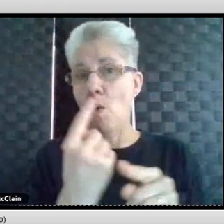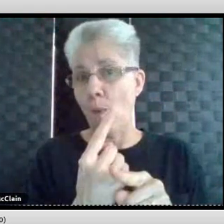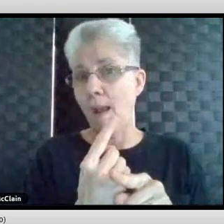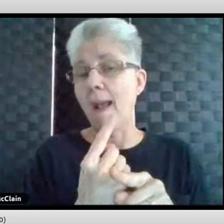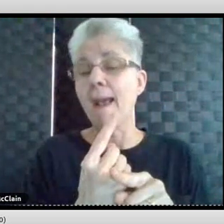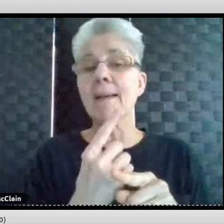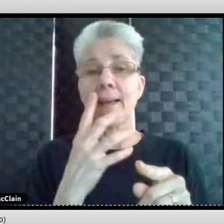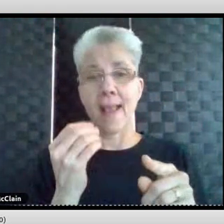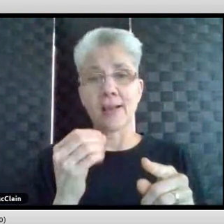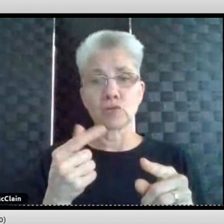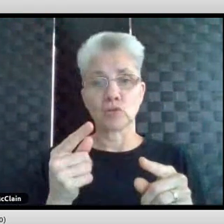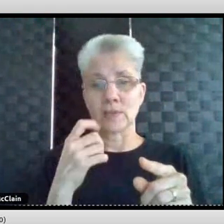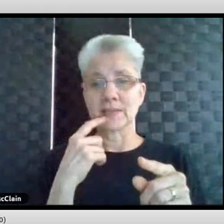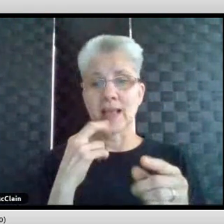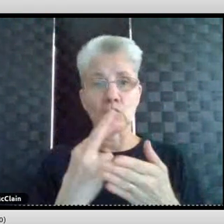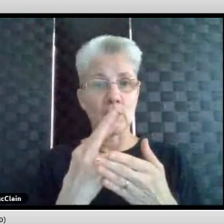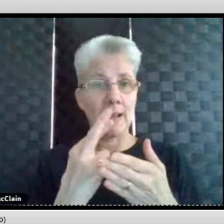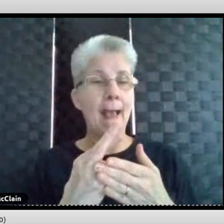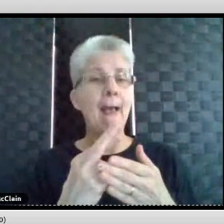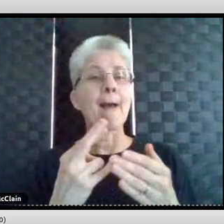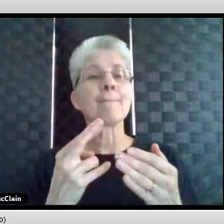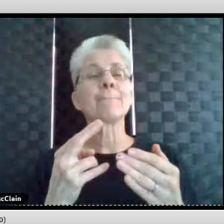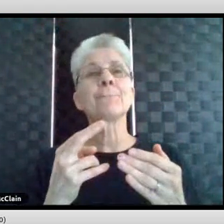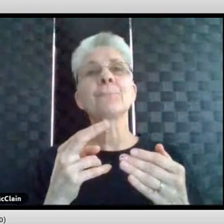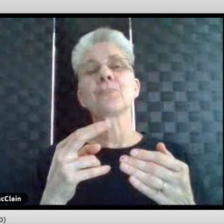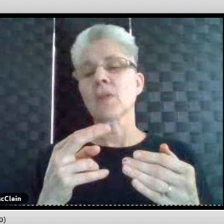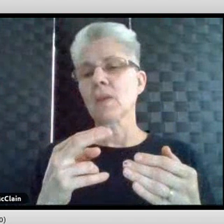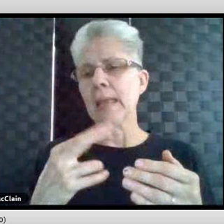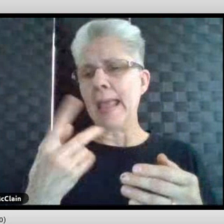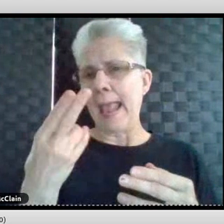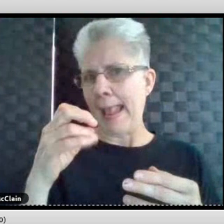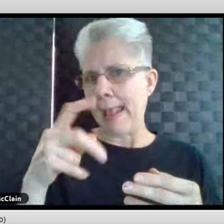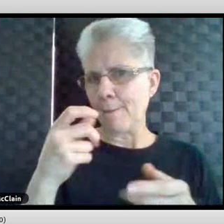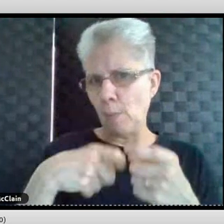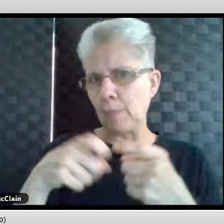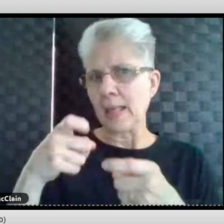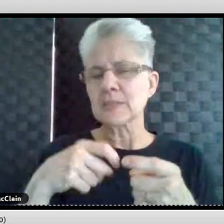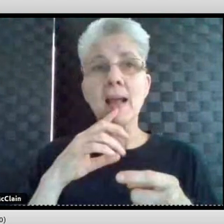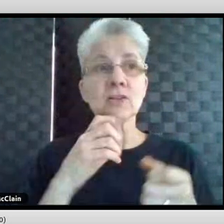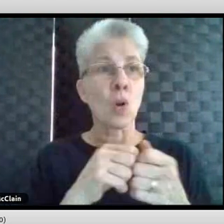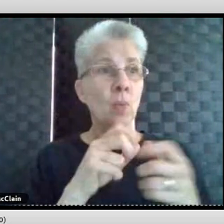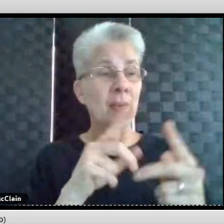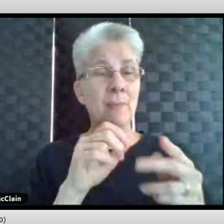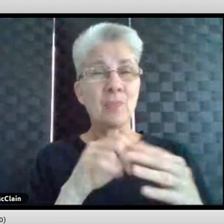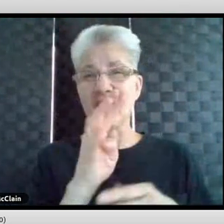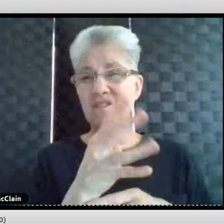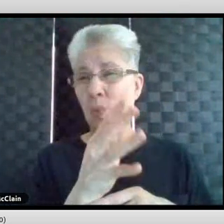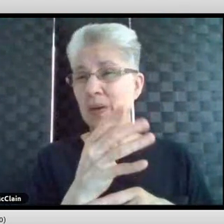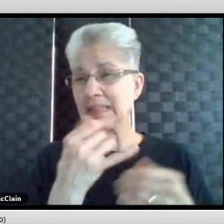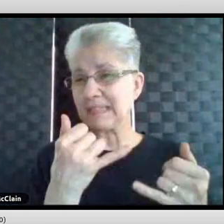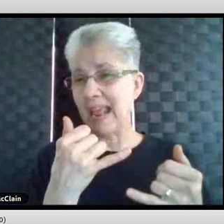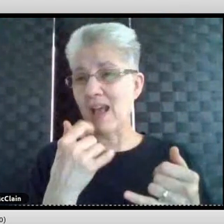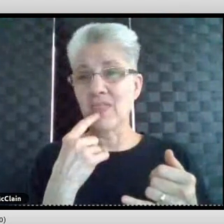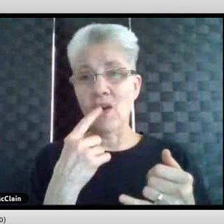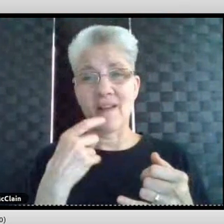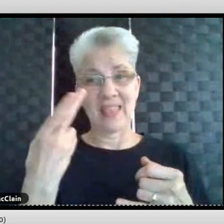And George had said rehab centers, as in post-surgery hip replacement. Yeah, because I've talked to people in their 40s that are having their hips replaced